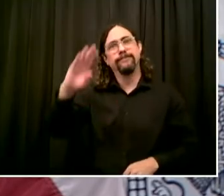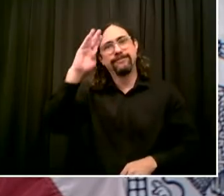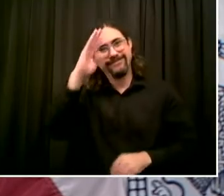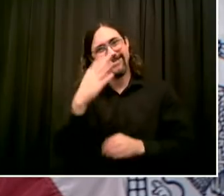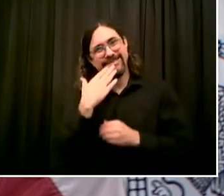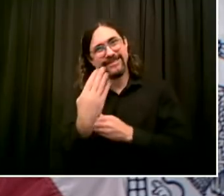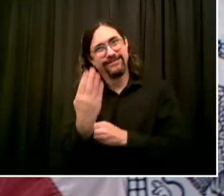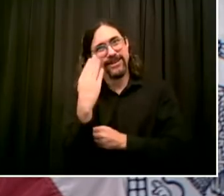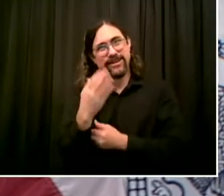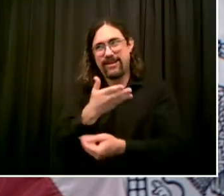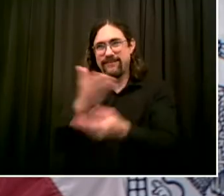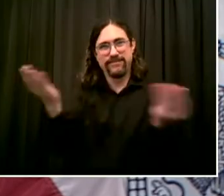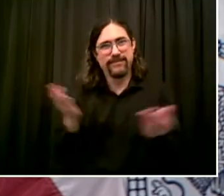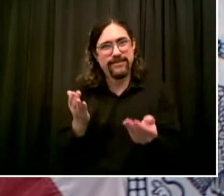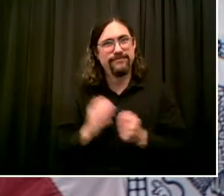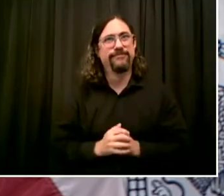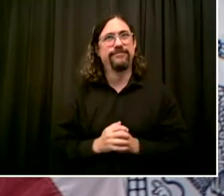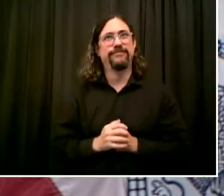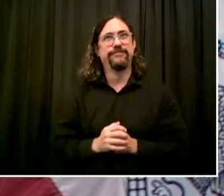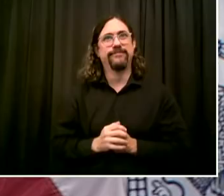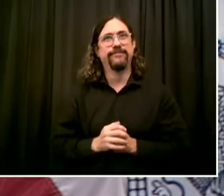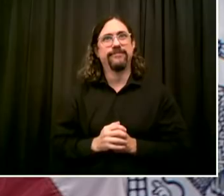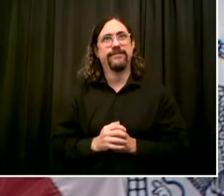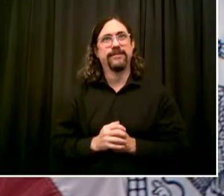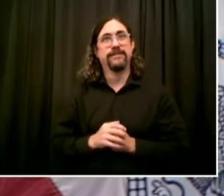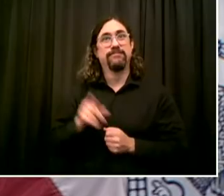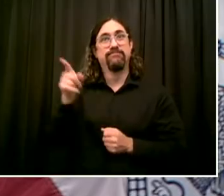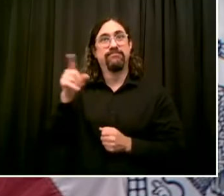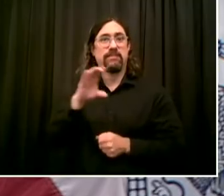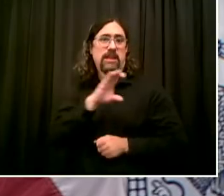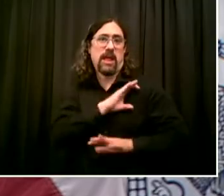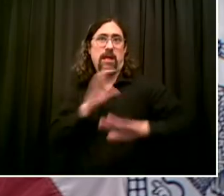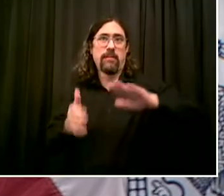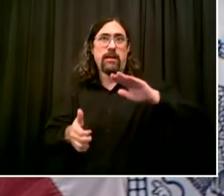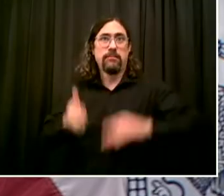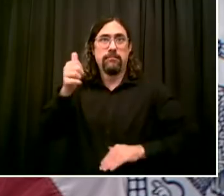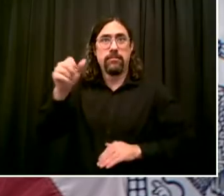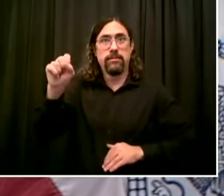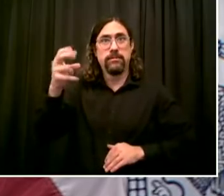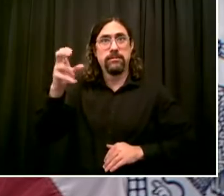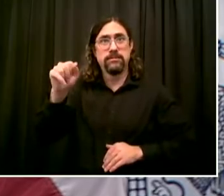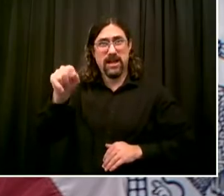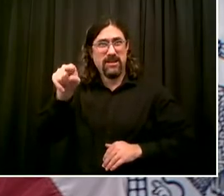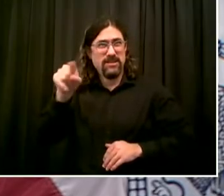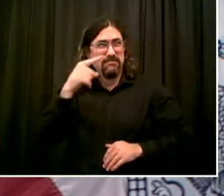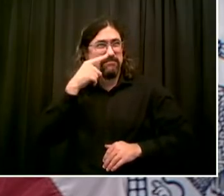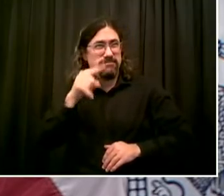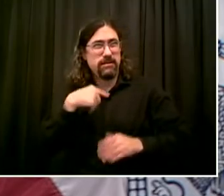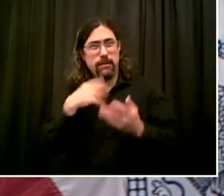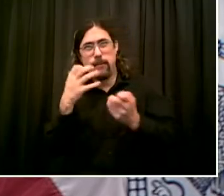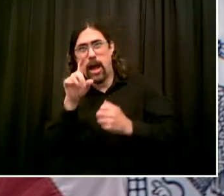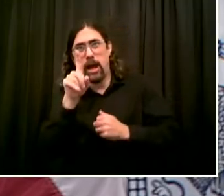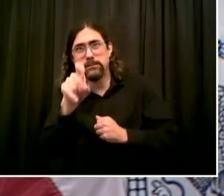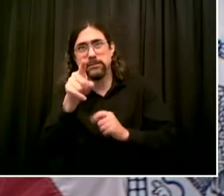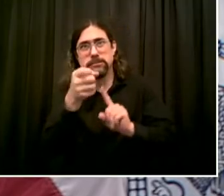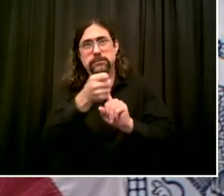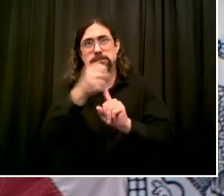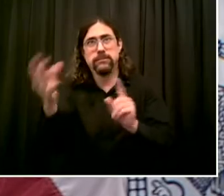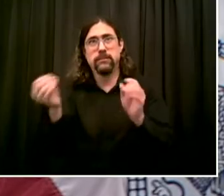Reporter: